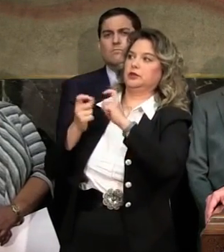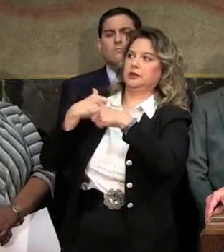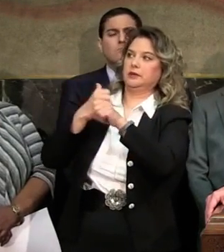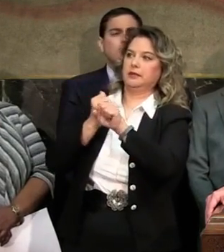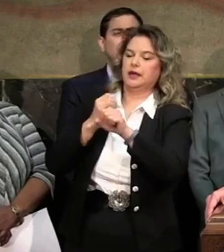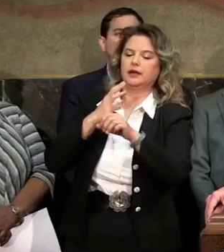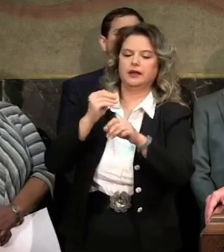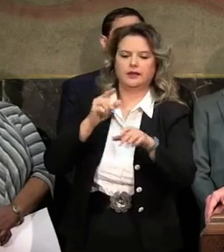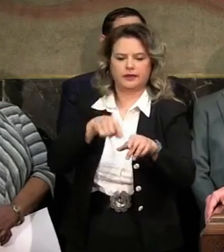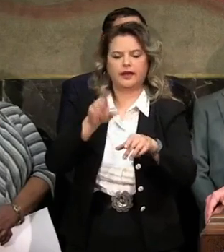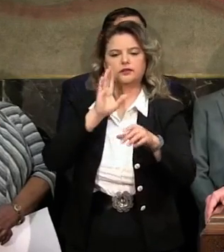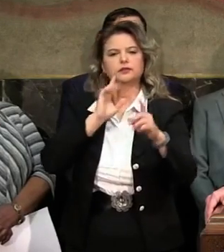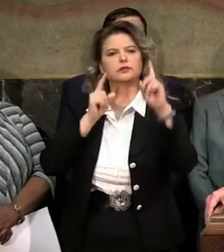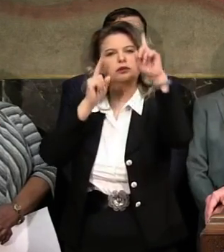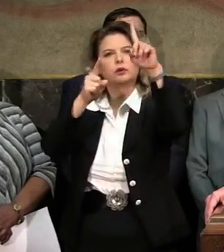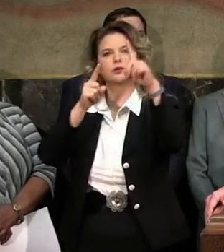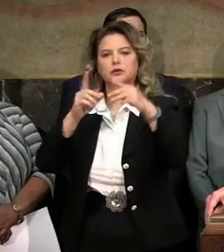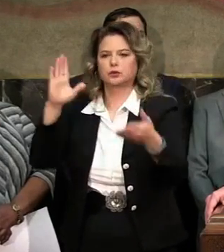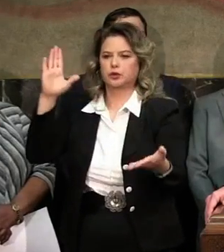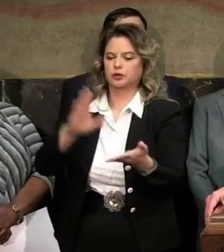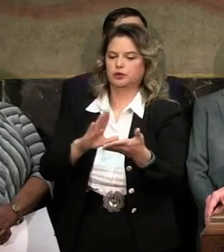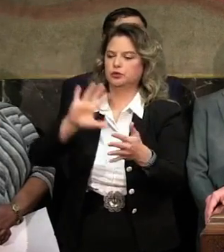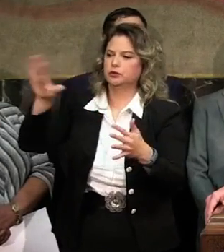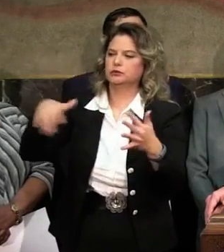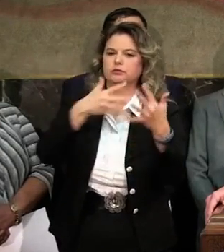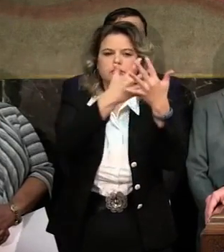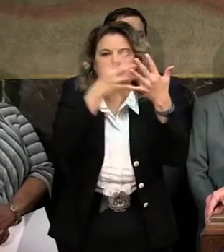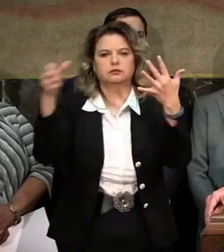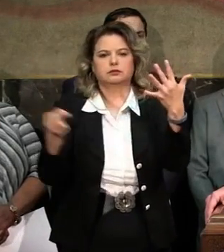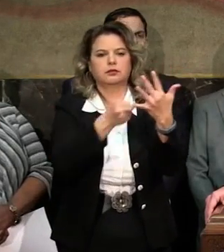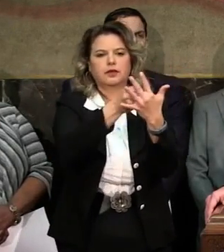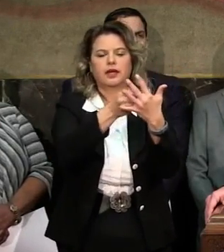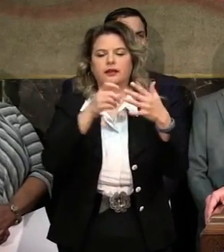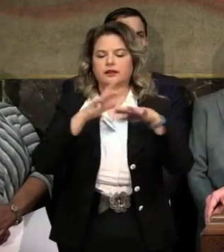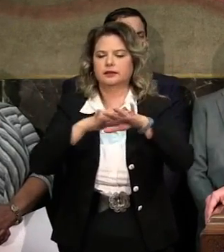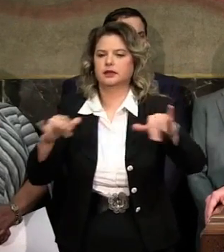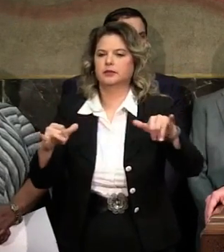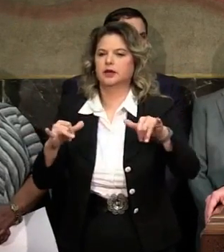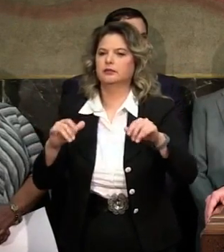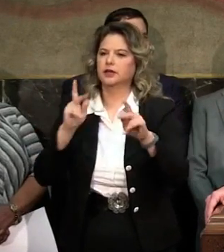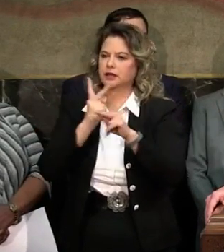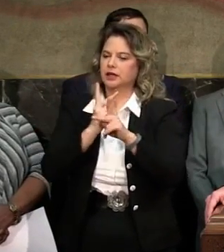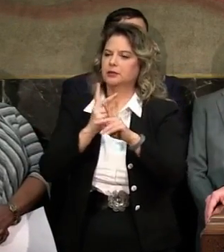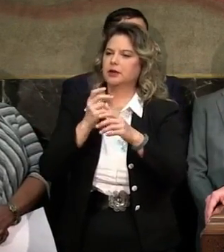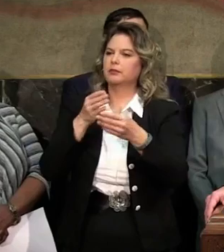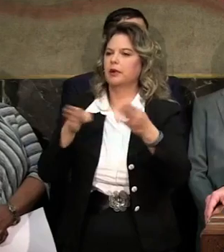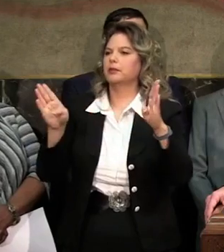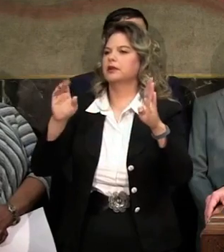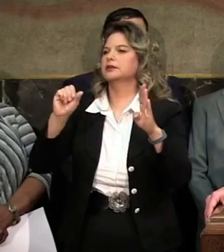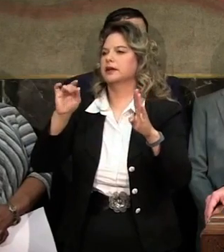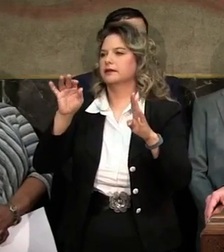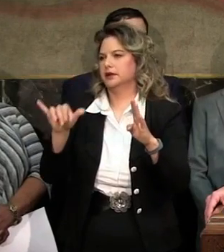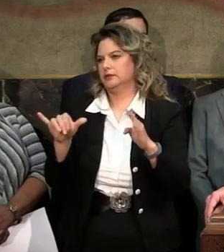working to reduce incarceration while at the same time maintaining and preserving Public Safety it has been an honor to